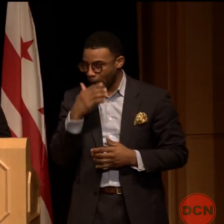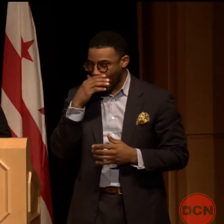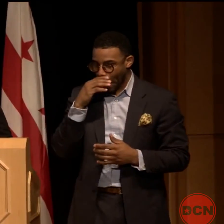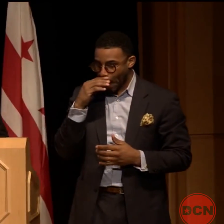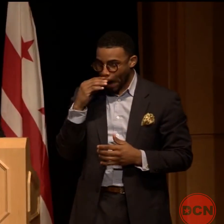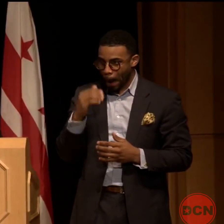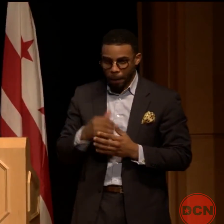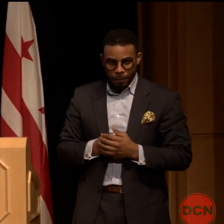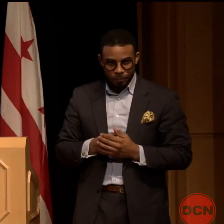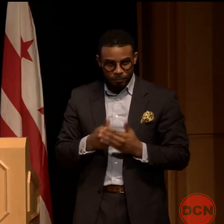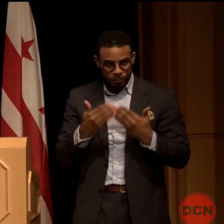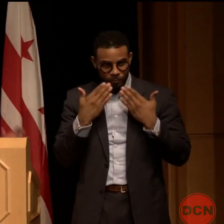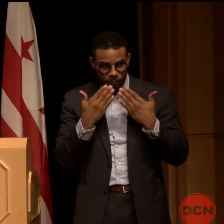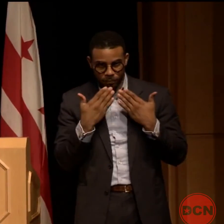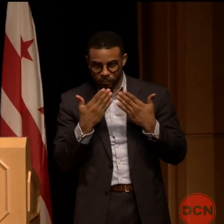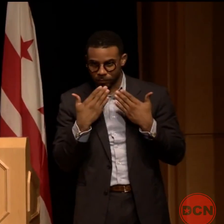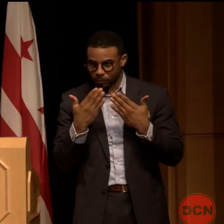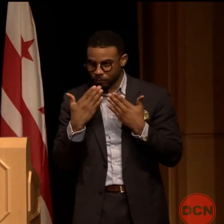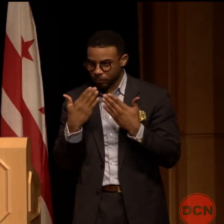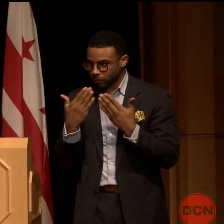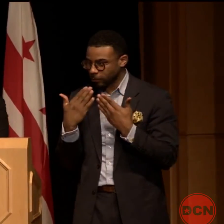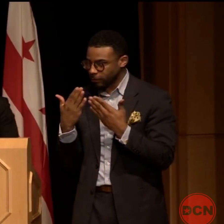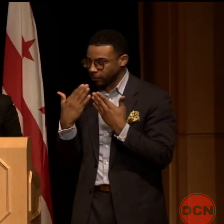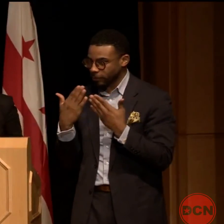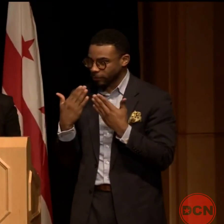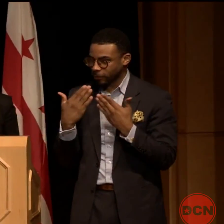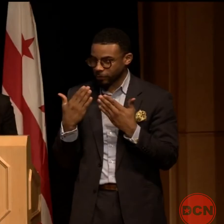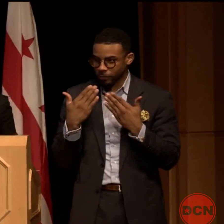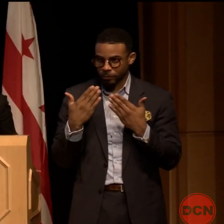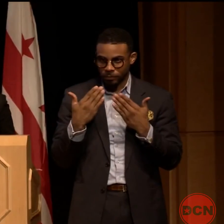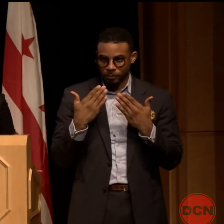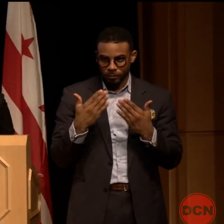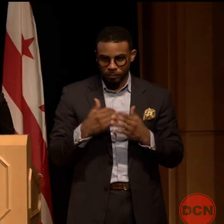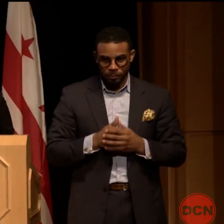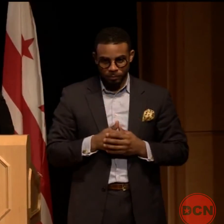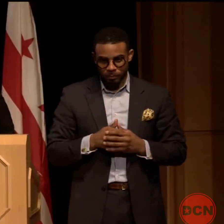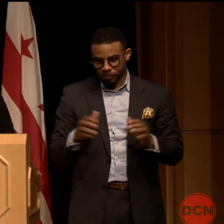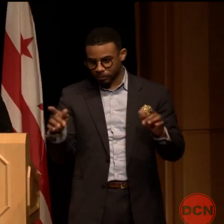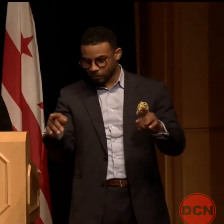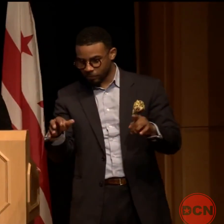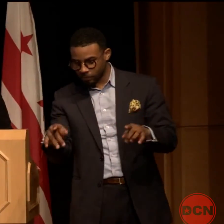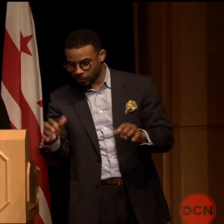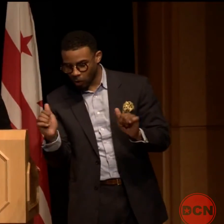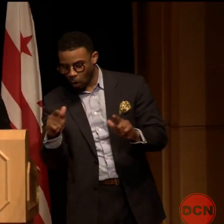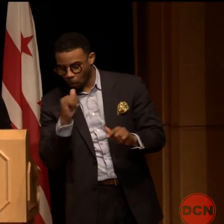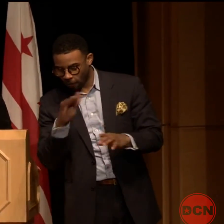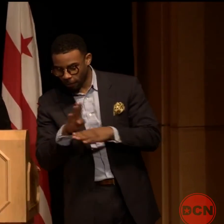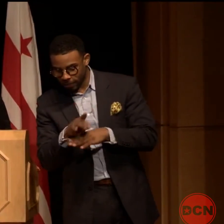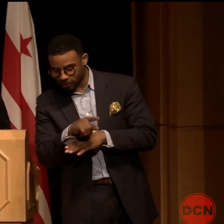THANK YOU. GREAT. FANTASTIC.